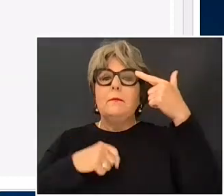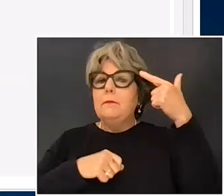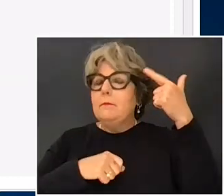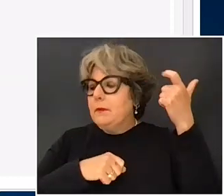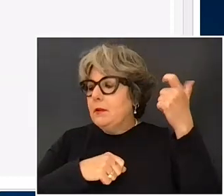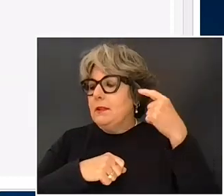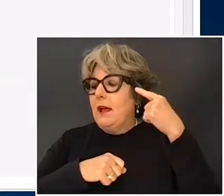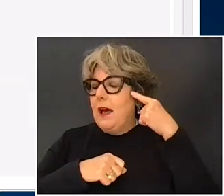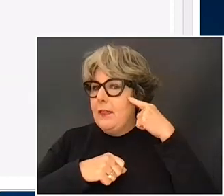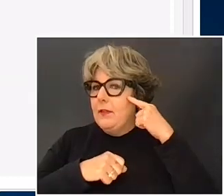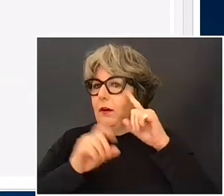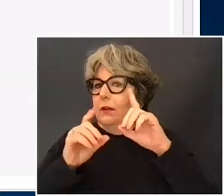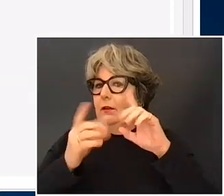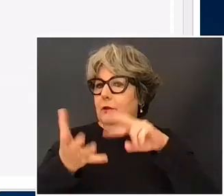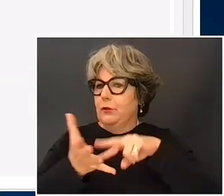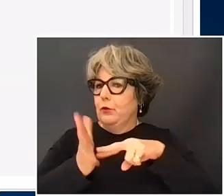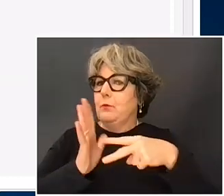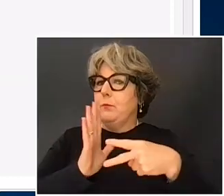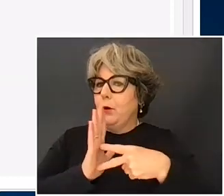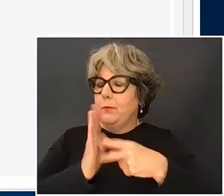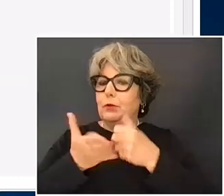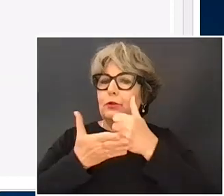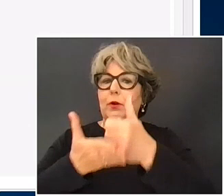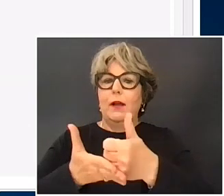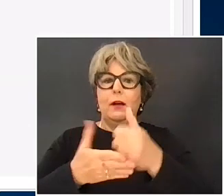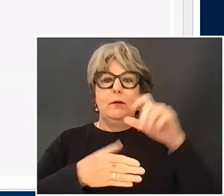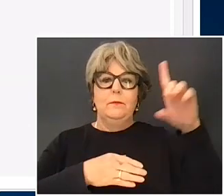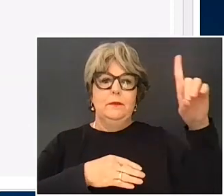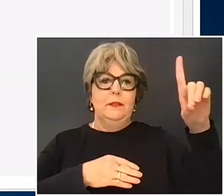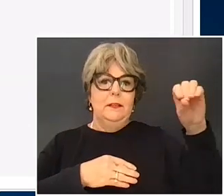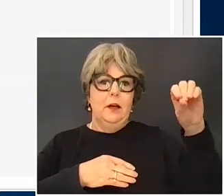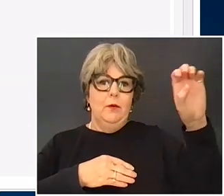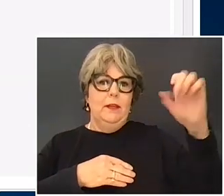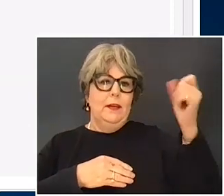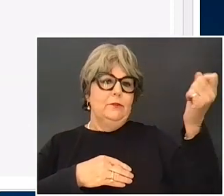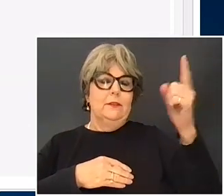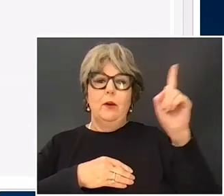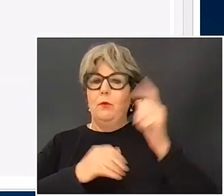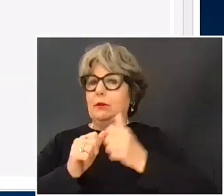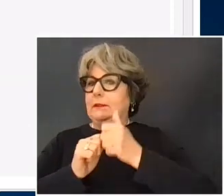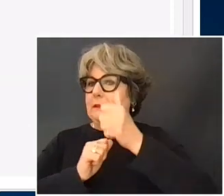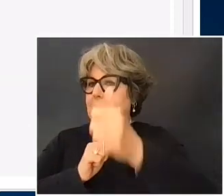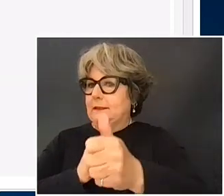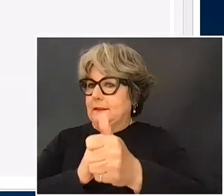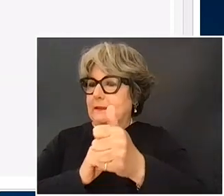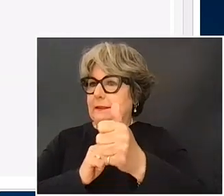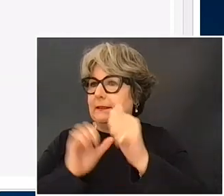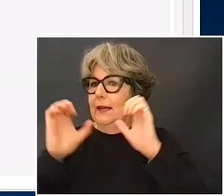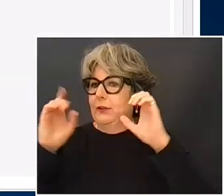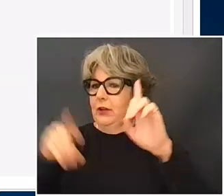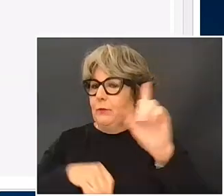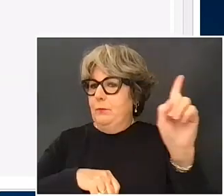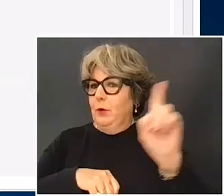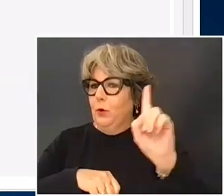purpose was to help the Department understand where distance education was being provided to allow analysis of